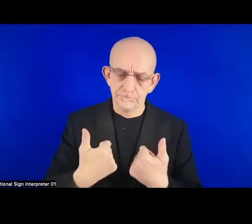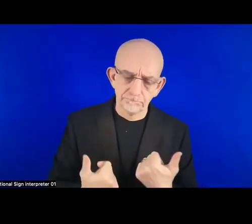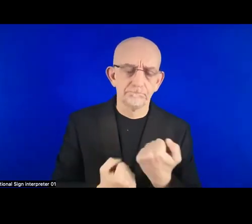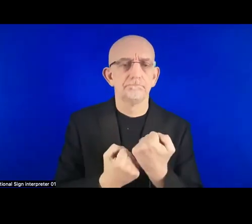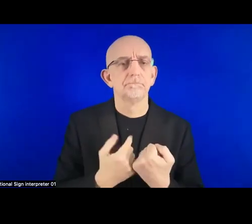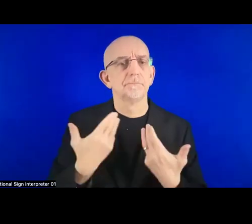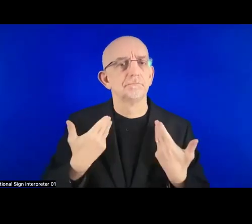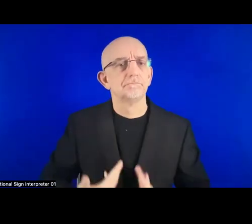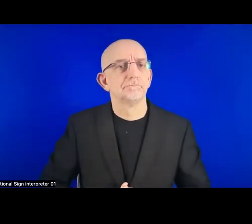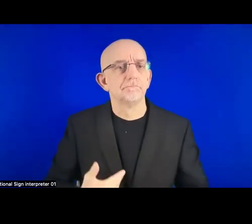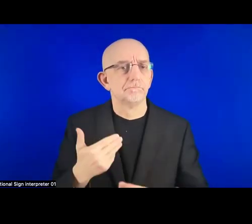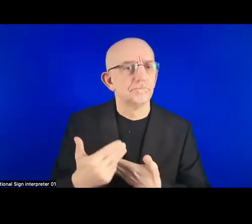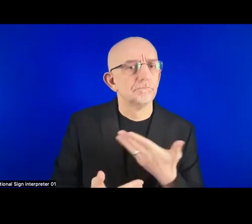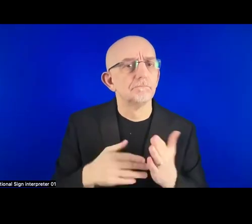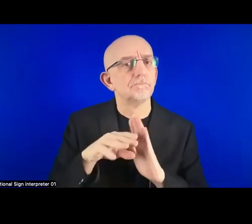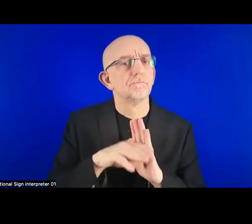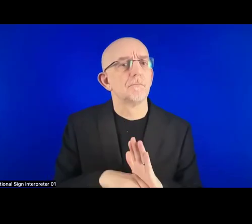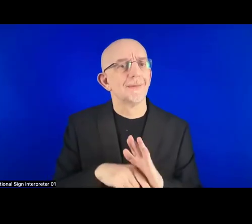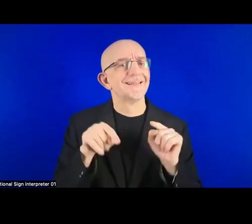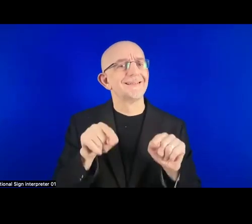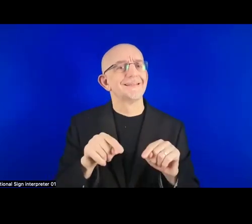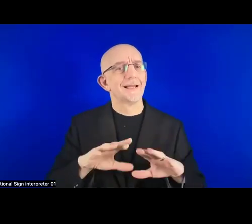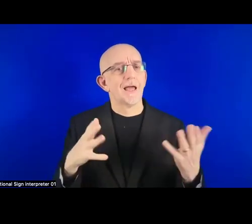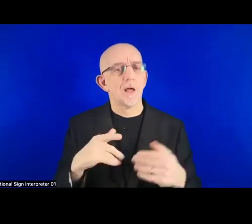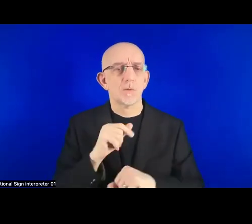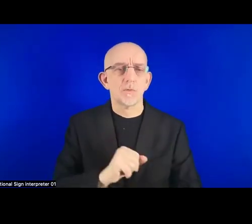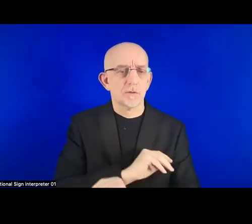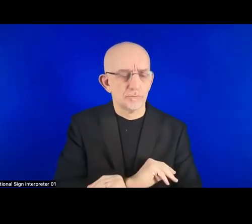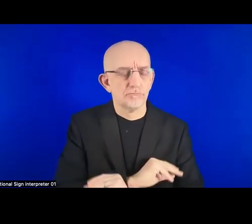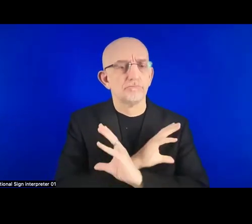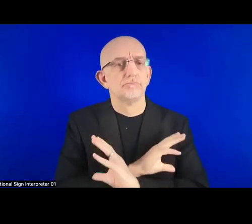strengthening self advocates, by self advocates, we mean persons with intellectual